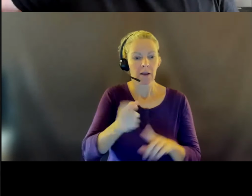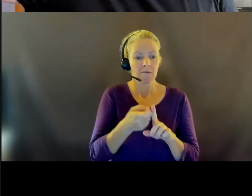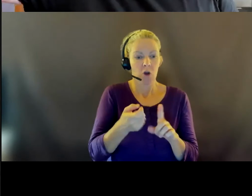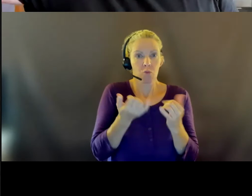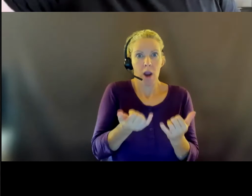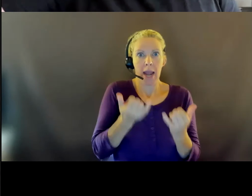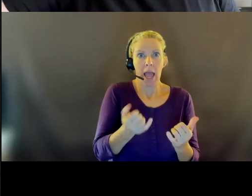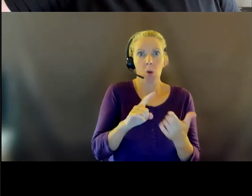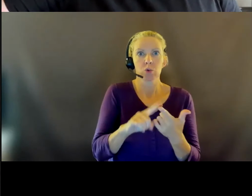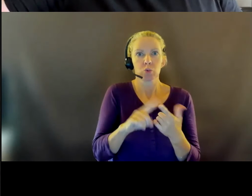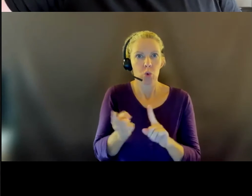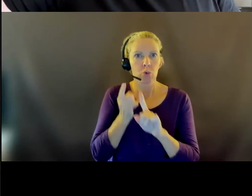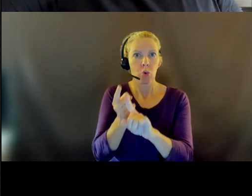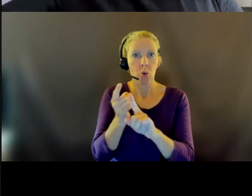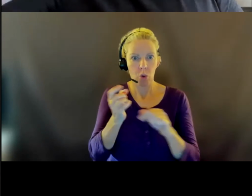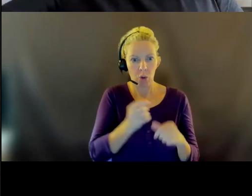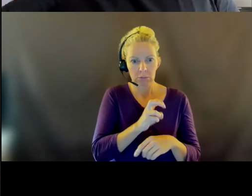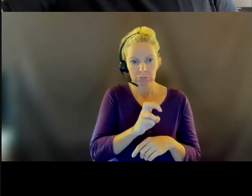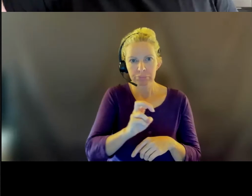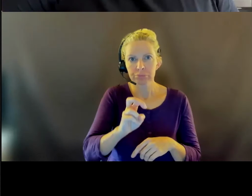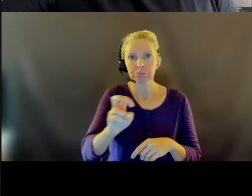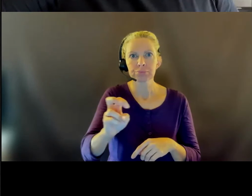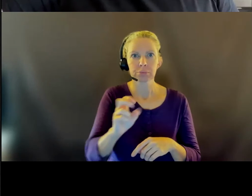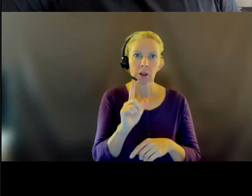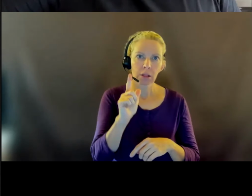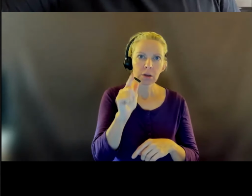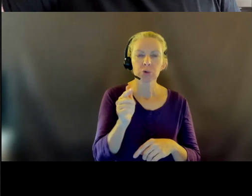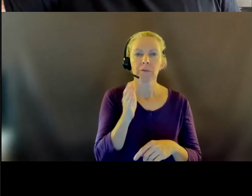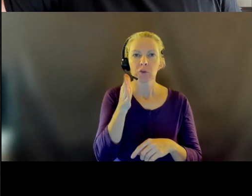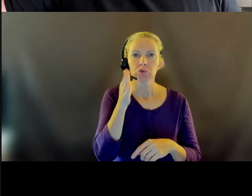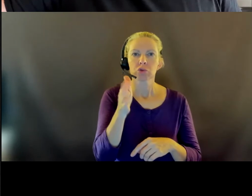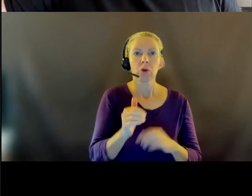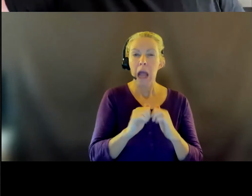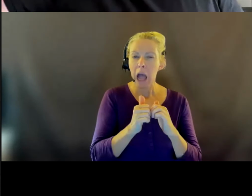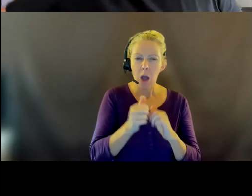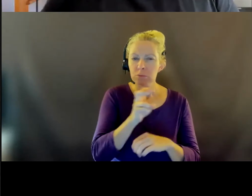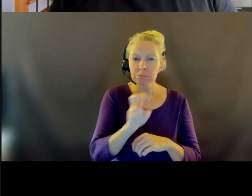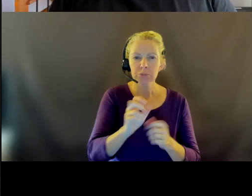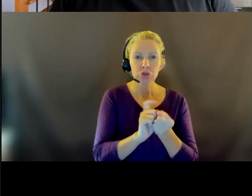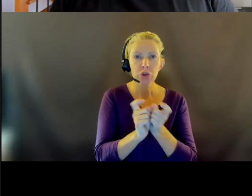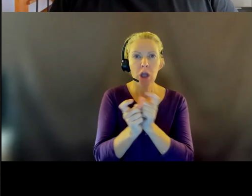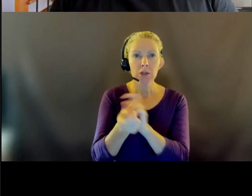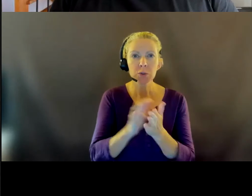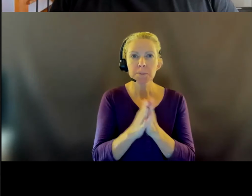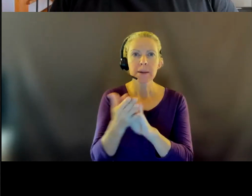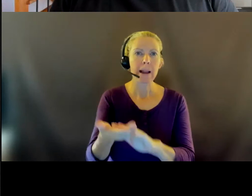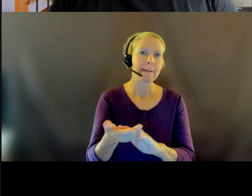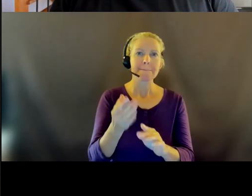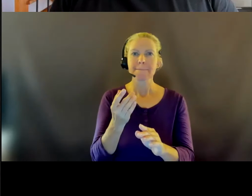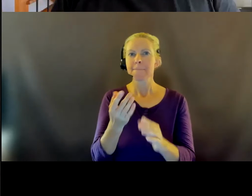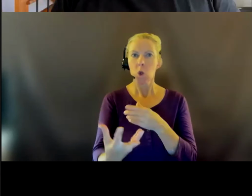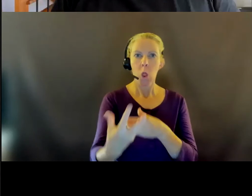where you might want to go eventually through work, effort, and, you know, thinking around